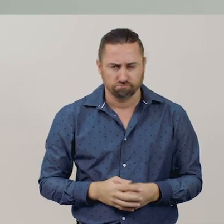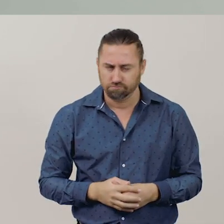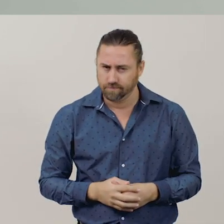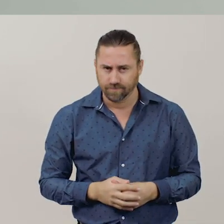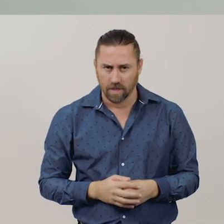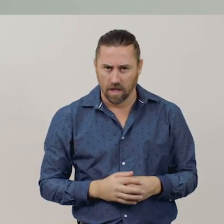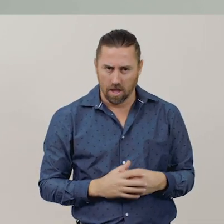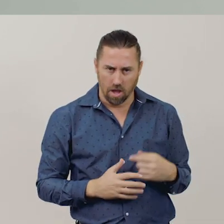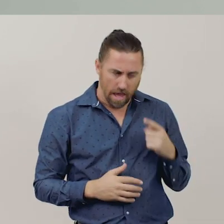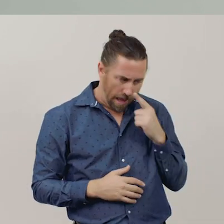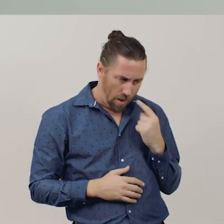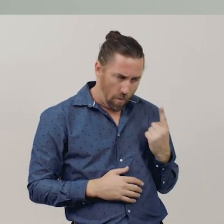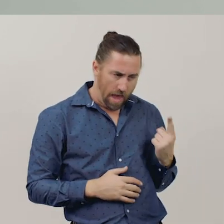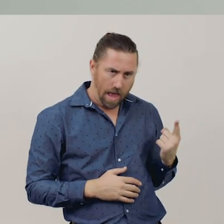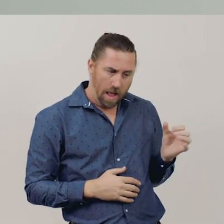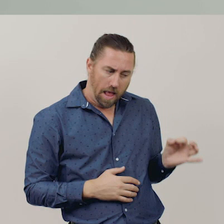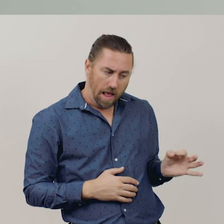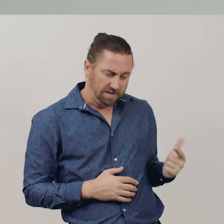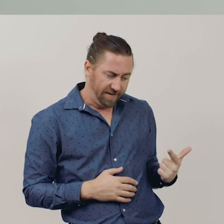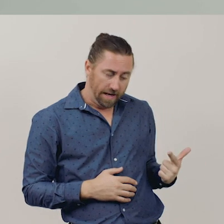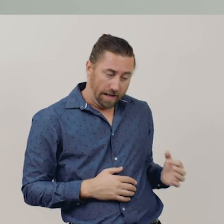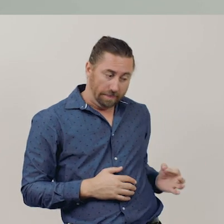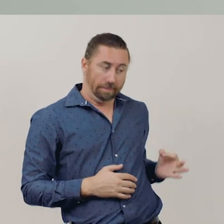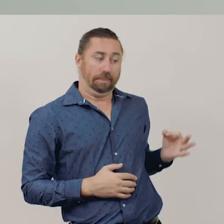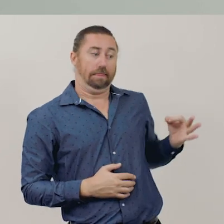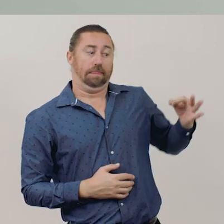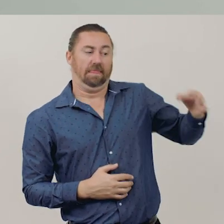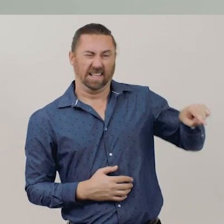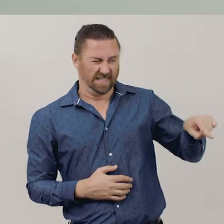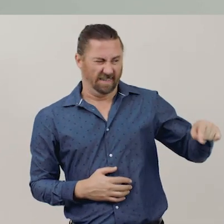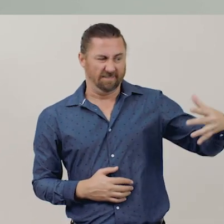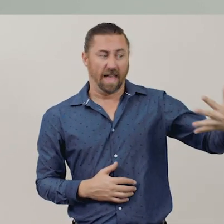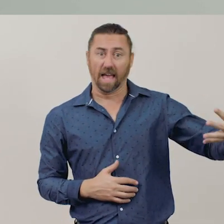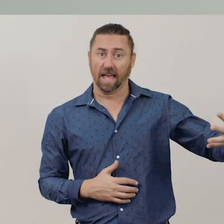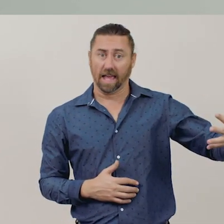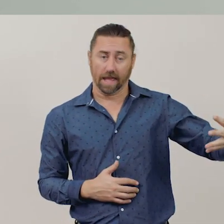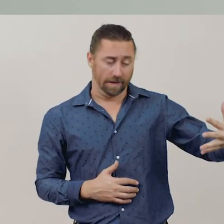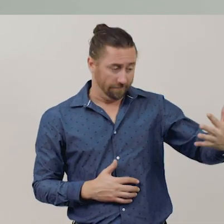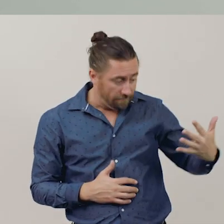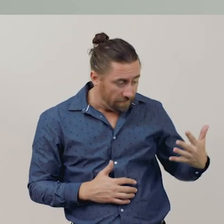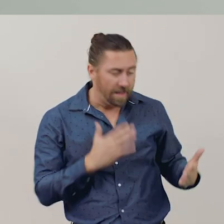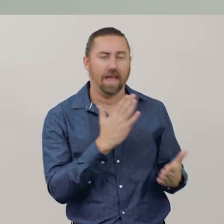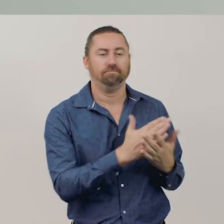from the plate with 7 onto the plate with 5, then each plate will have 6 cherries.